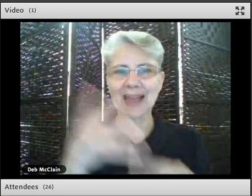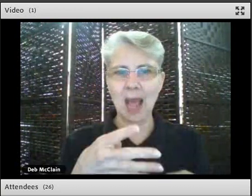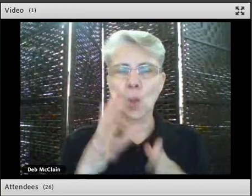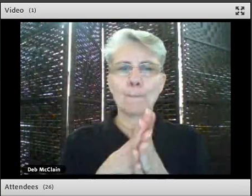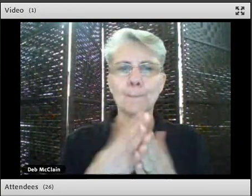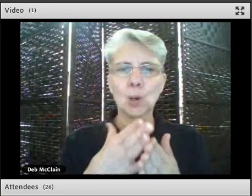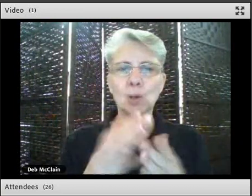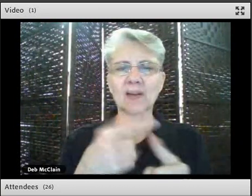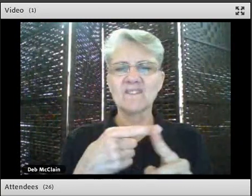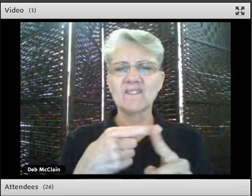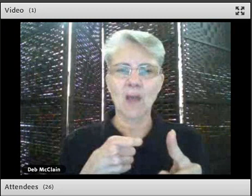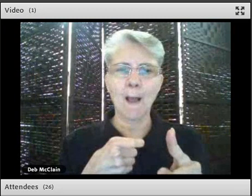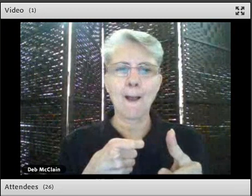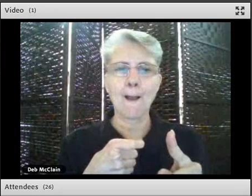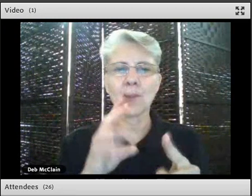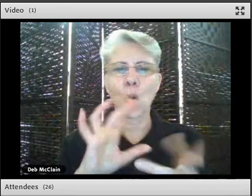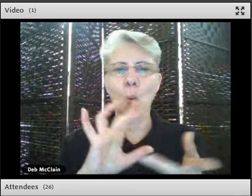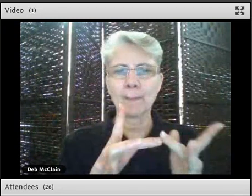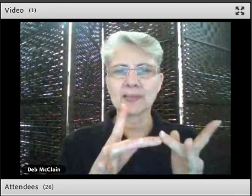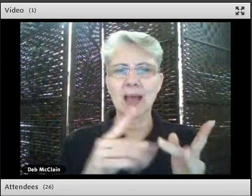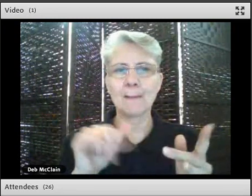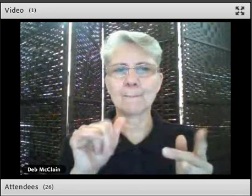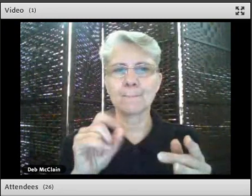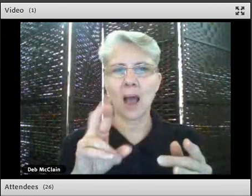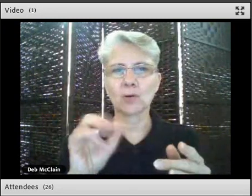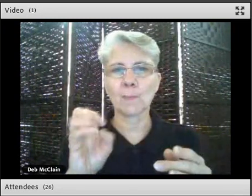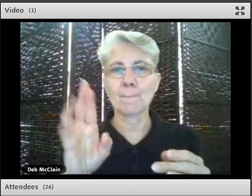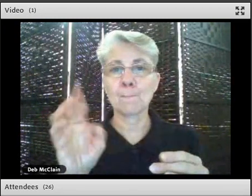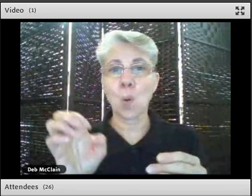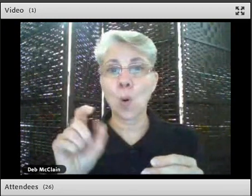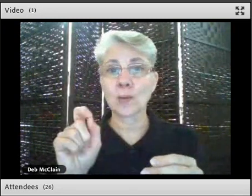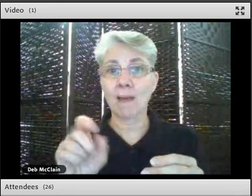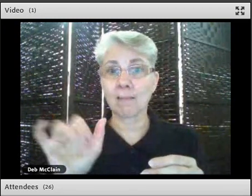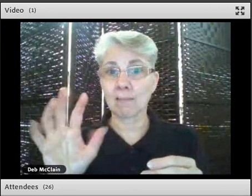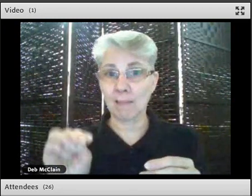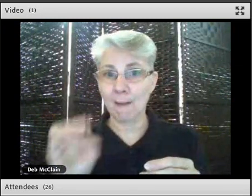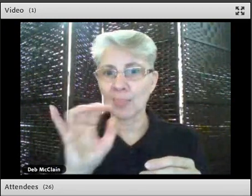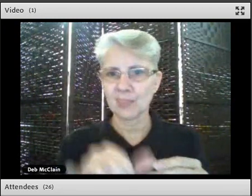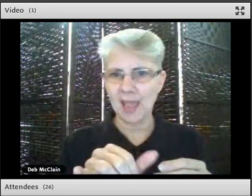you can get the electronic audio. And if you go there and you look up this book,